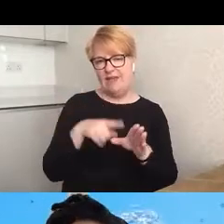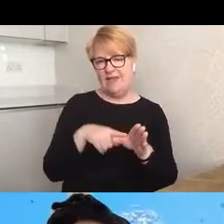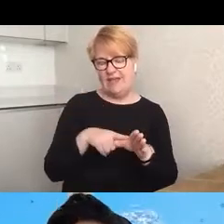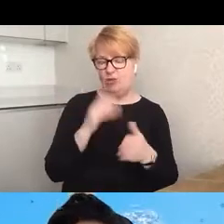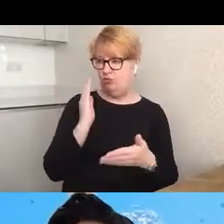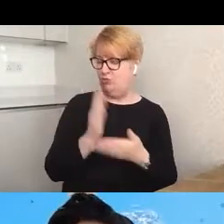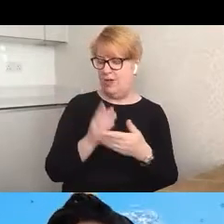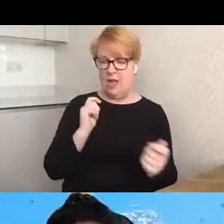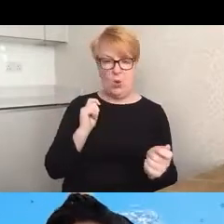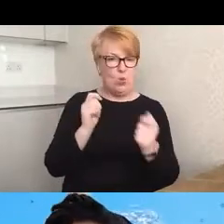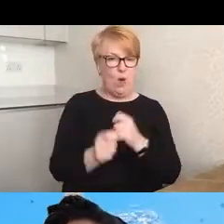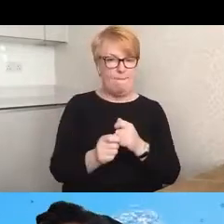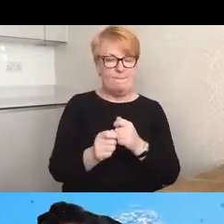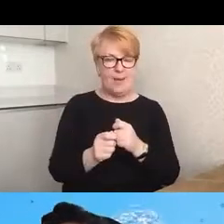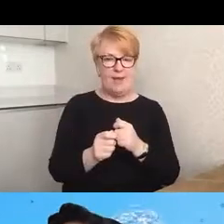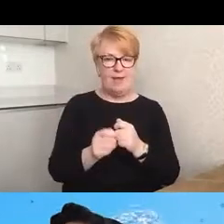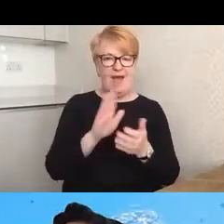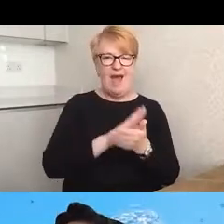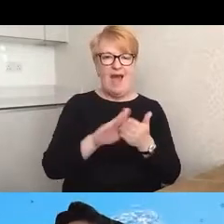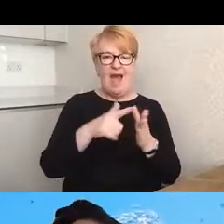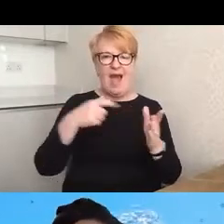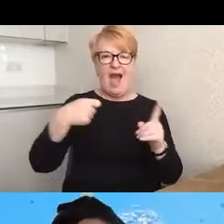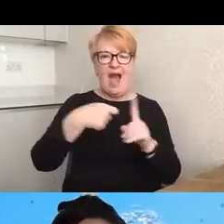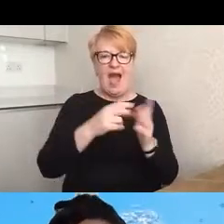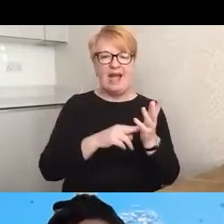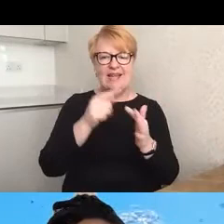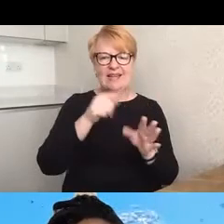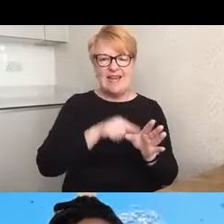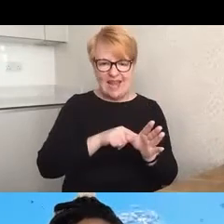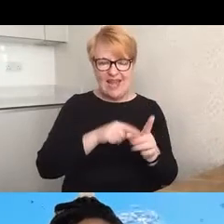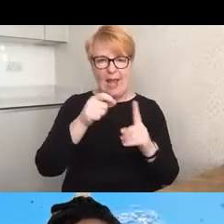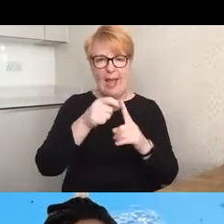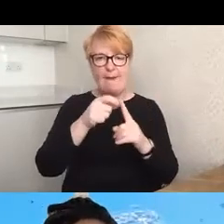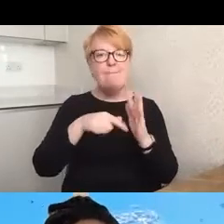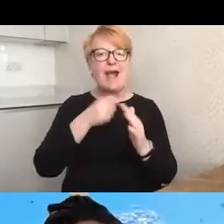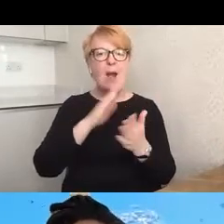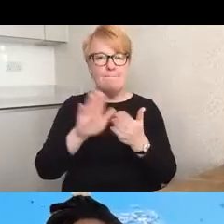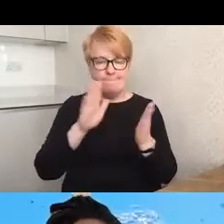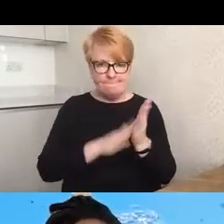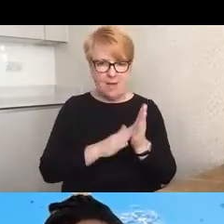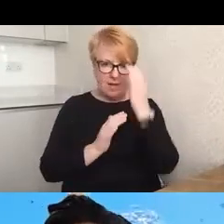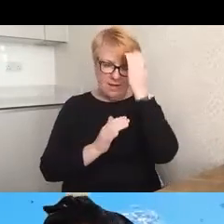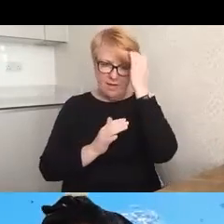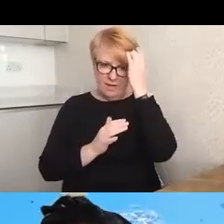in areas such as Hackney, areas such as Peckham, Camden, Islington, and so forth.